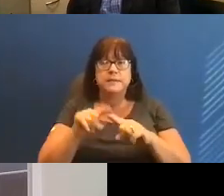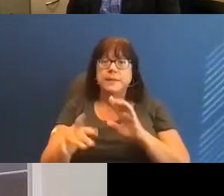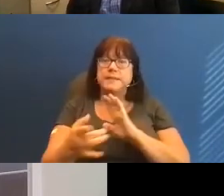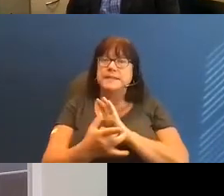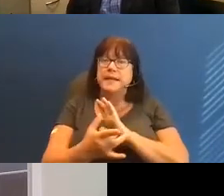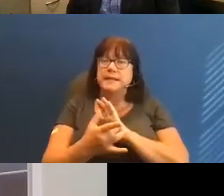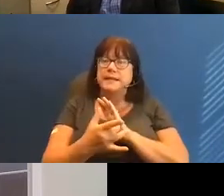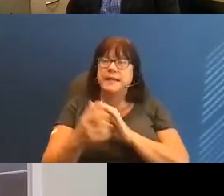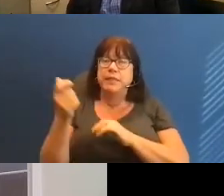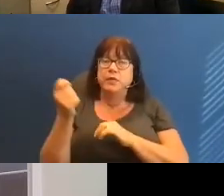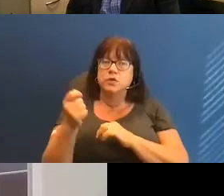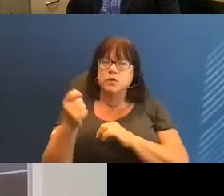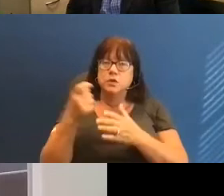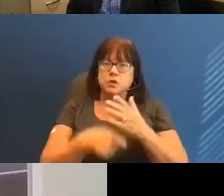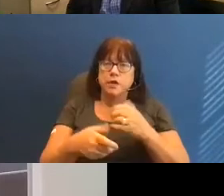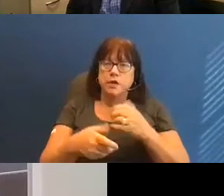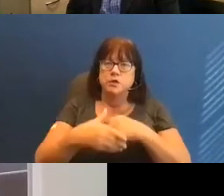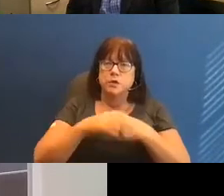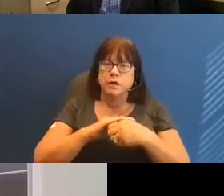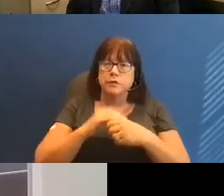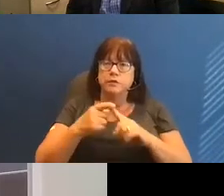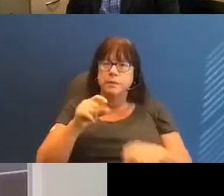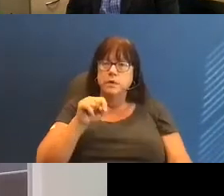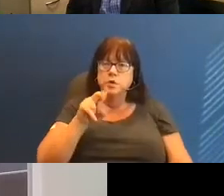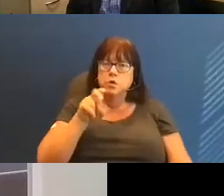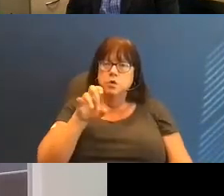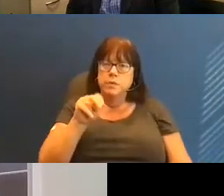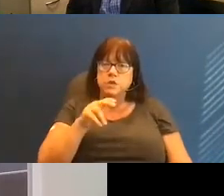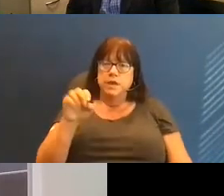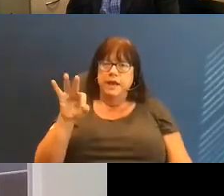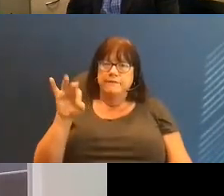costs are covered at least in part by students tuitions, and fee tuition, and fees. We do